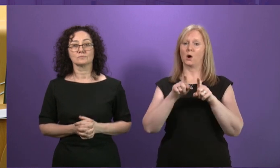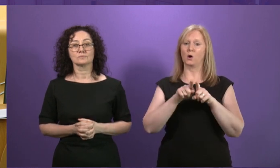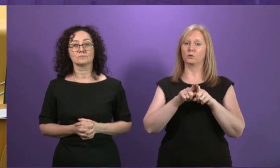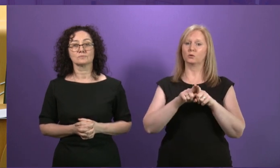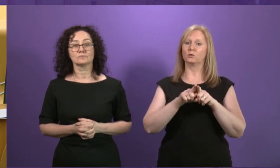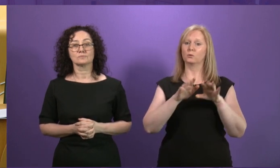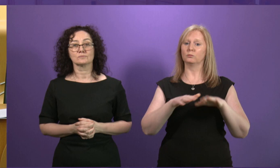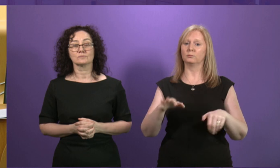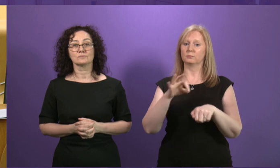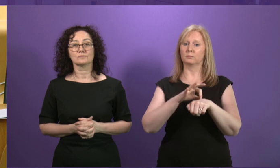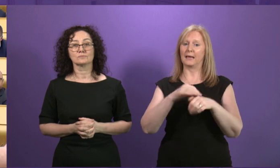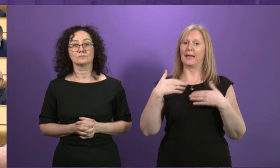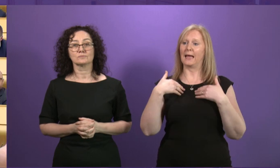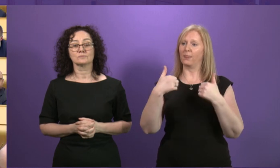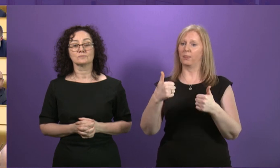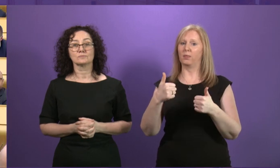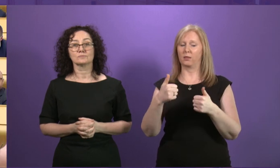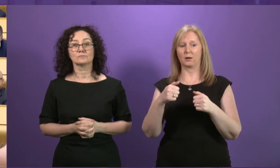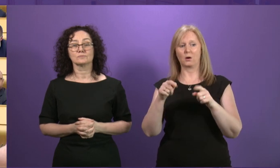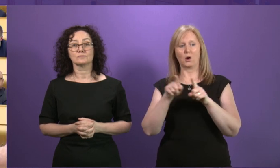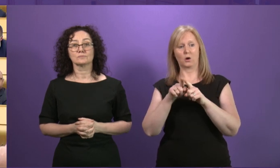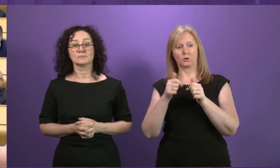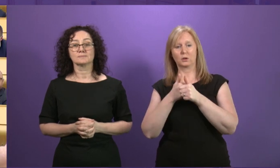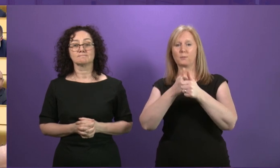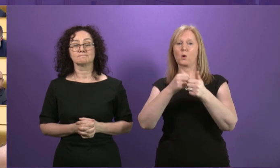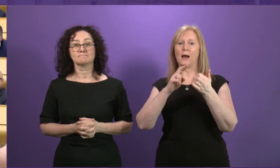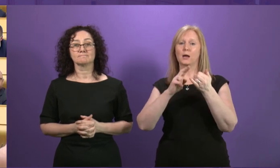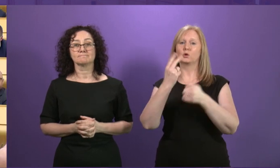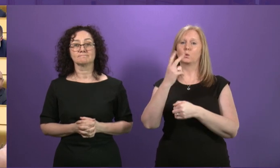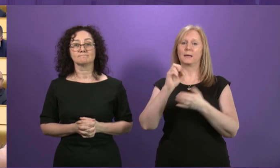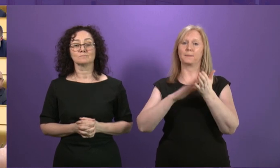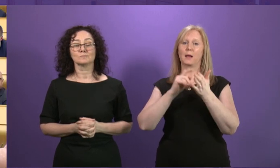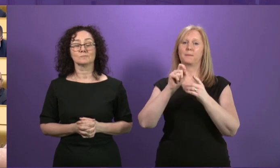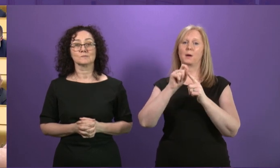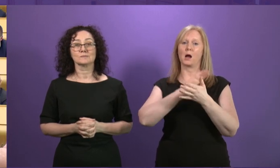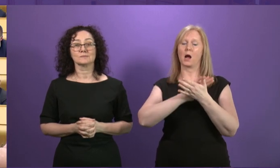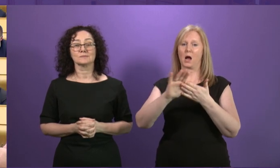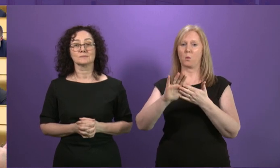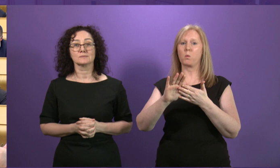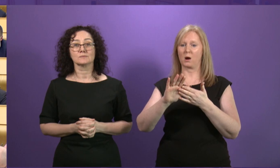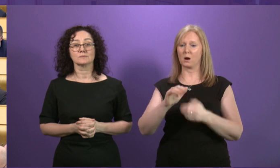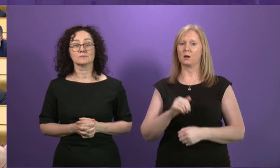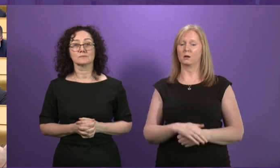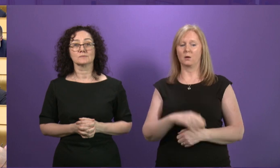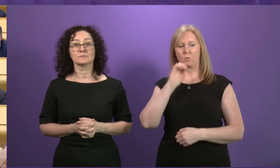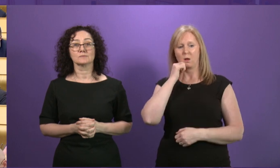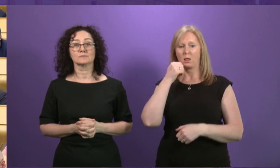back my colleague Mark Ruskell’s Restricted Roads (20 mph Speed Limit) (Scotland) Bill— a public health measure that will have the greatest impact where it is most needed?